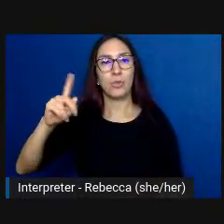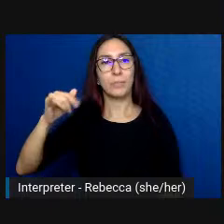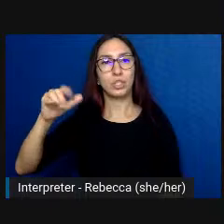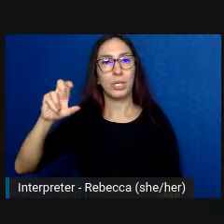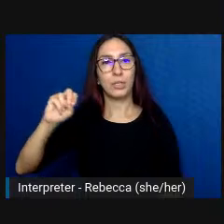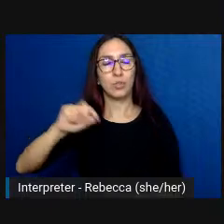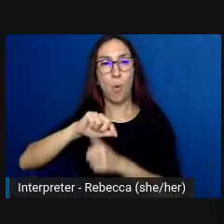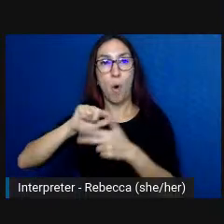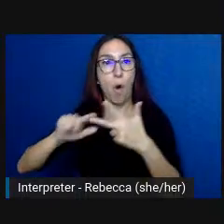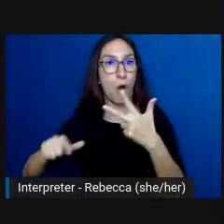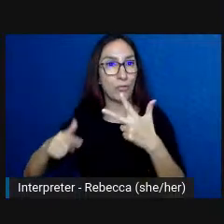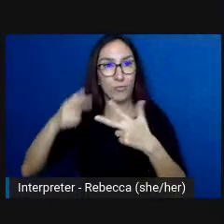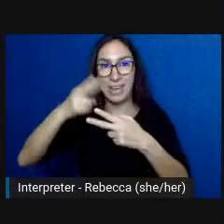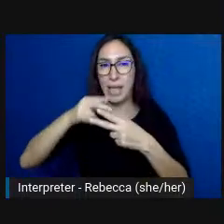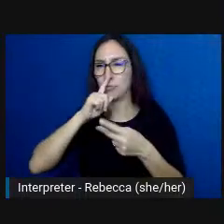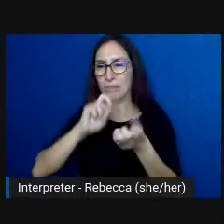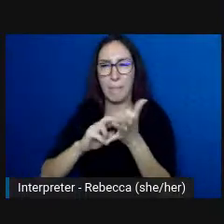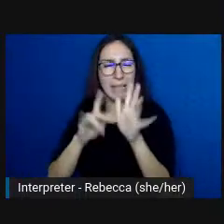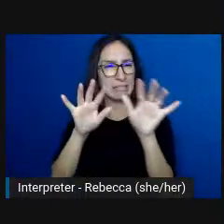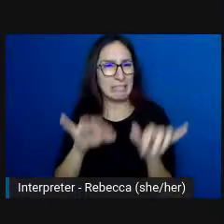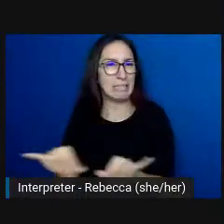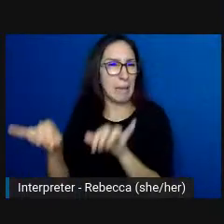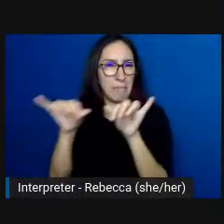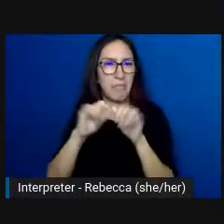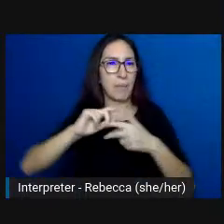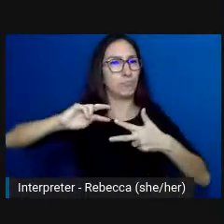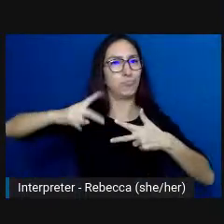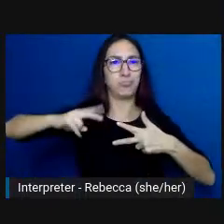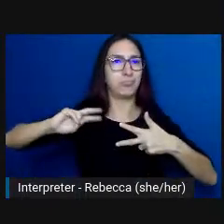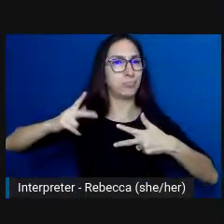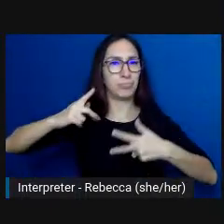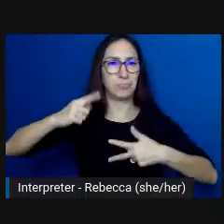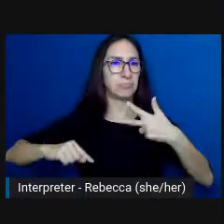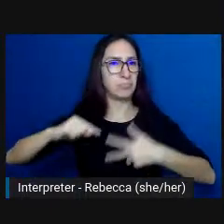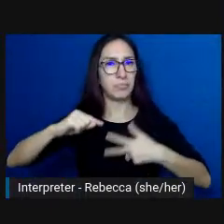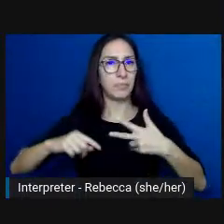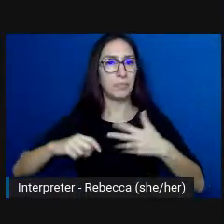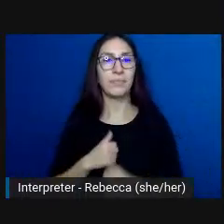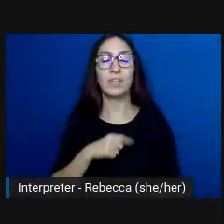known as ALT option or fault tags and